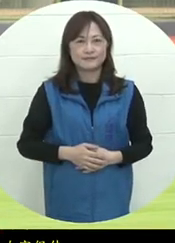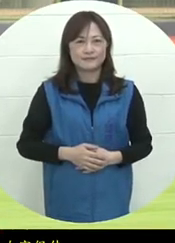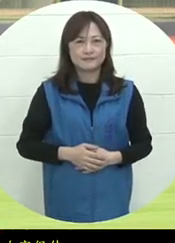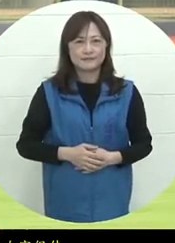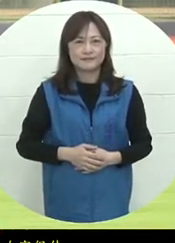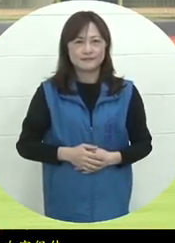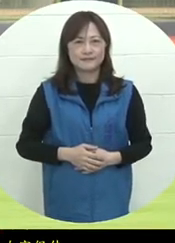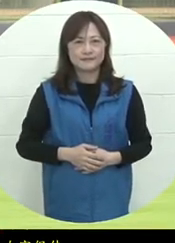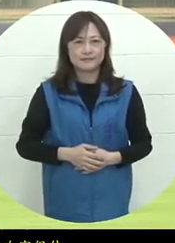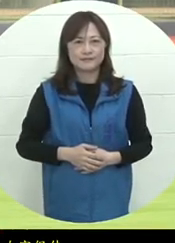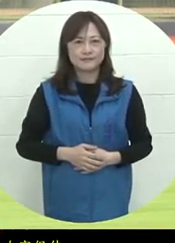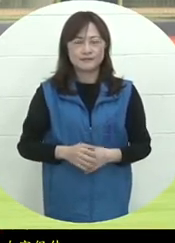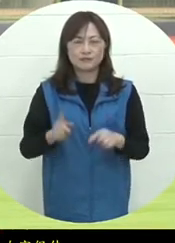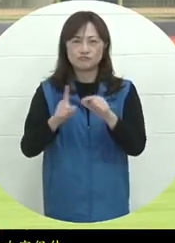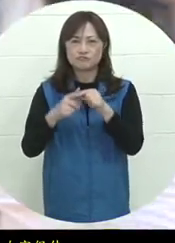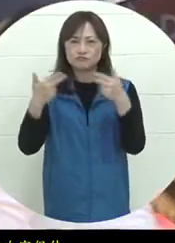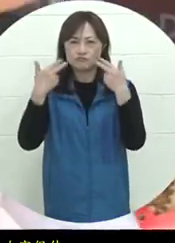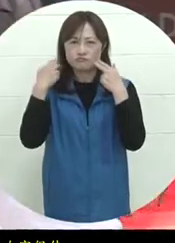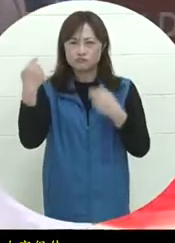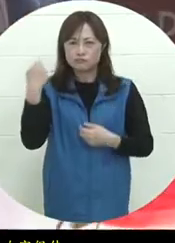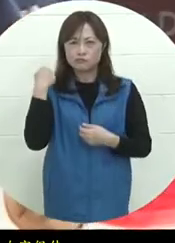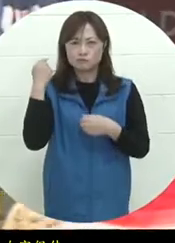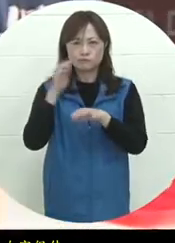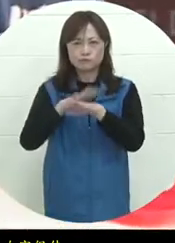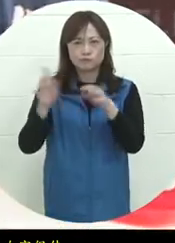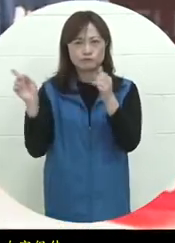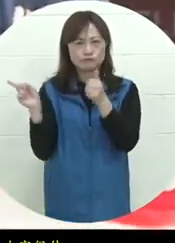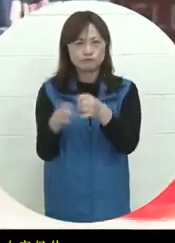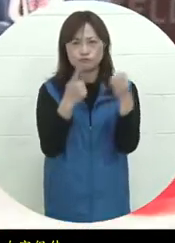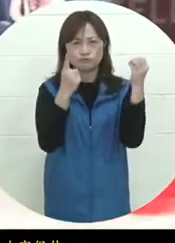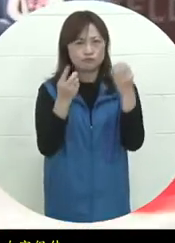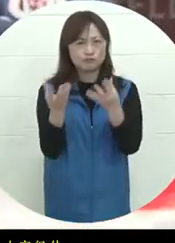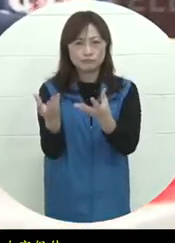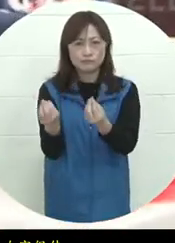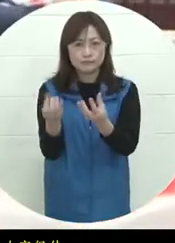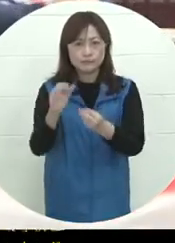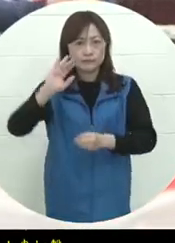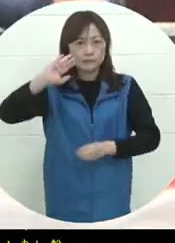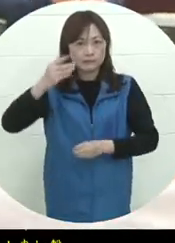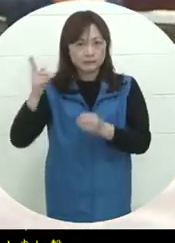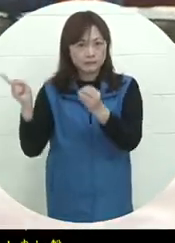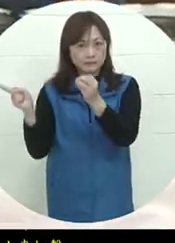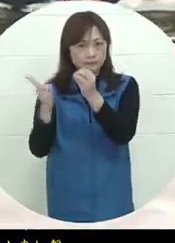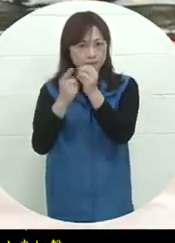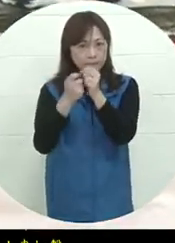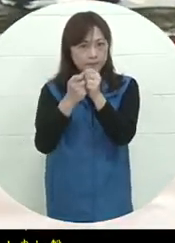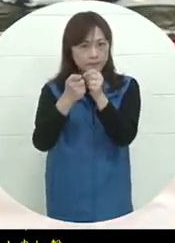showed good offensive and defensive skills. At this time , Nakano Kohei came up to hit the midfielder. There was no secret hit yesterday, but he was obviously